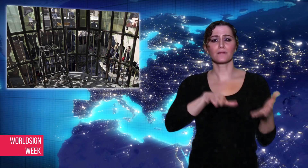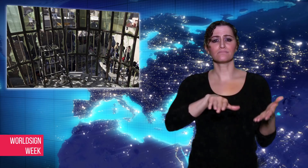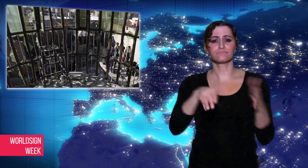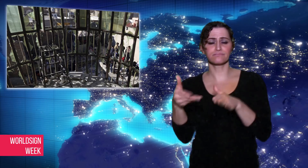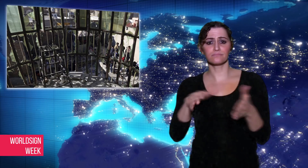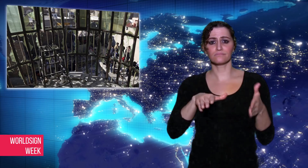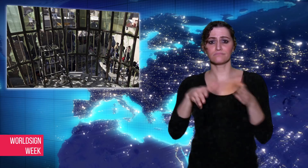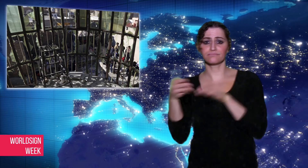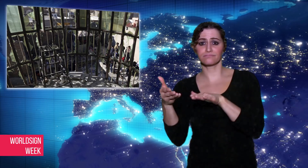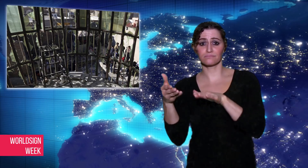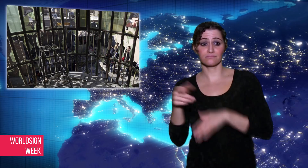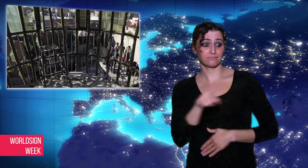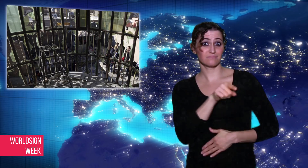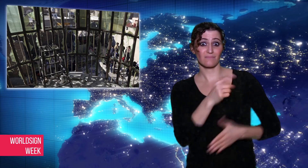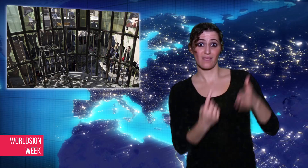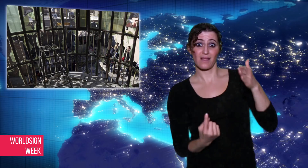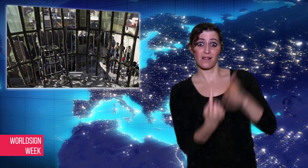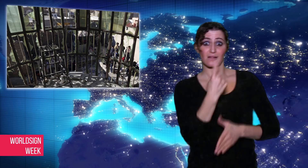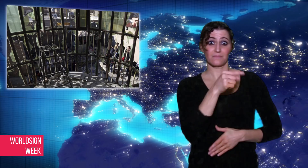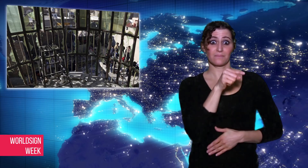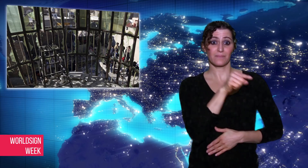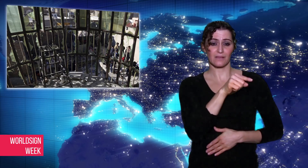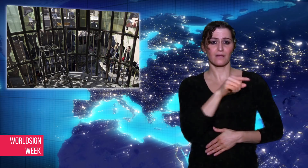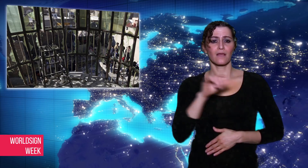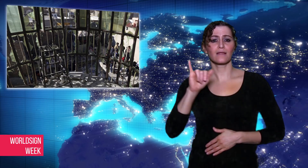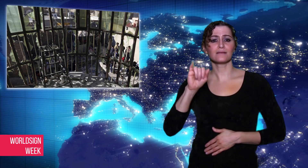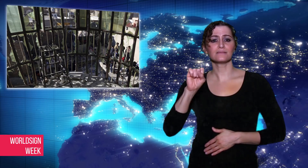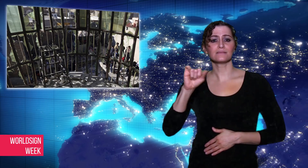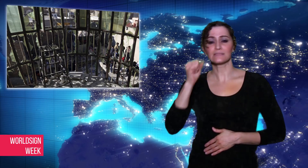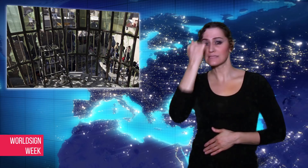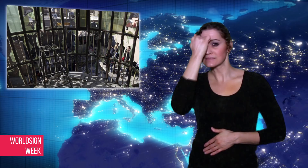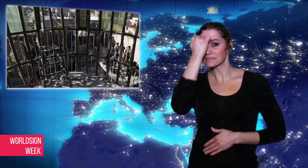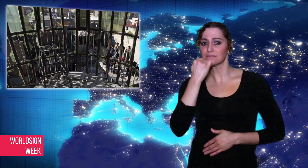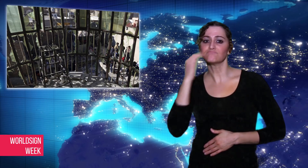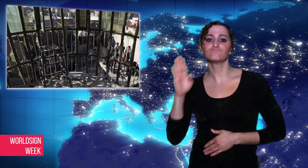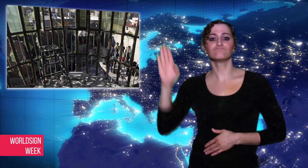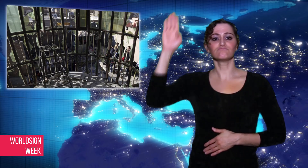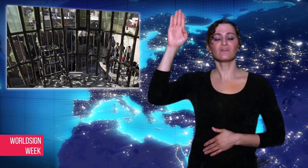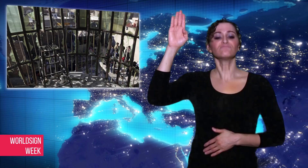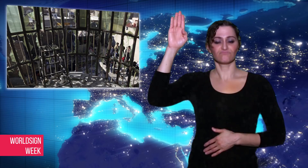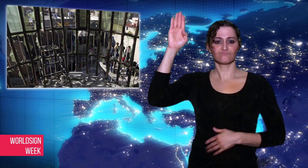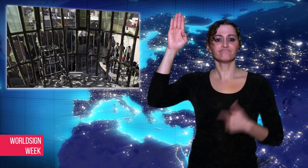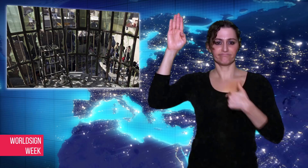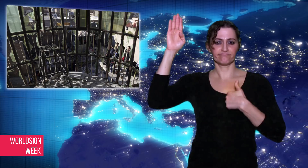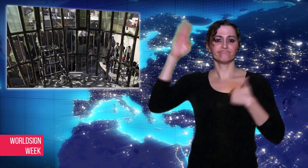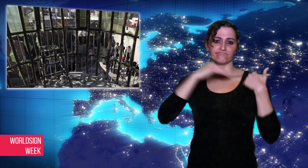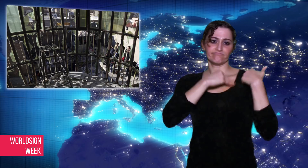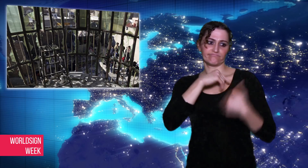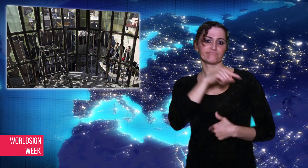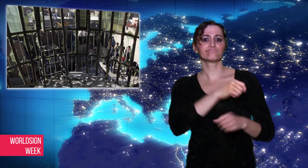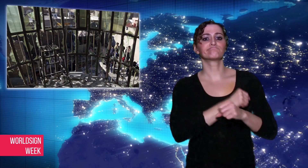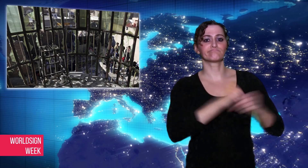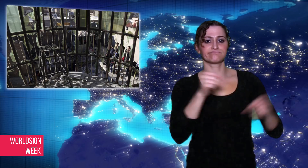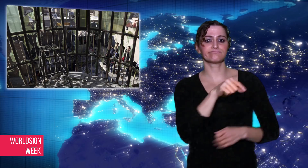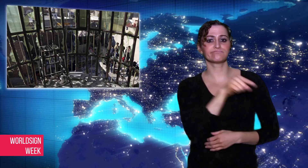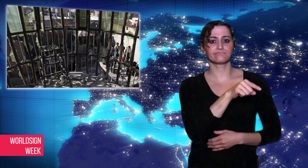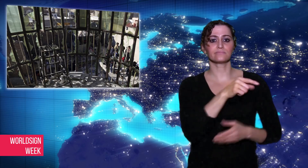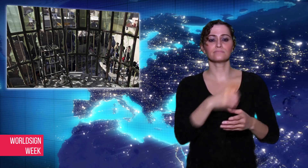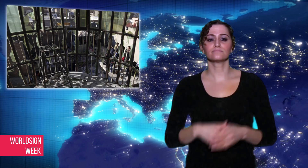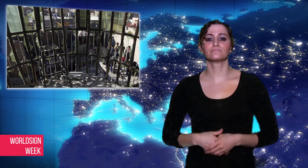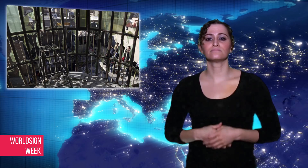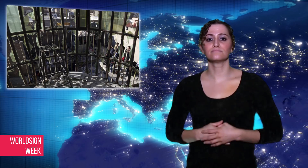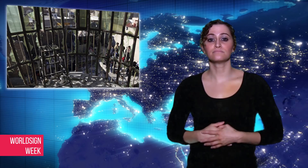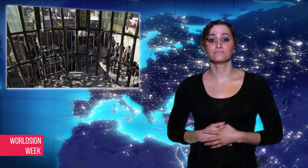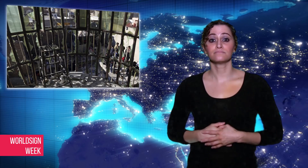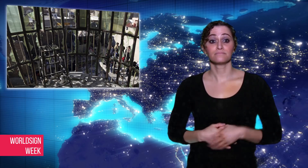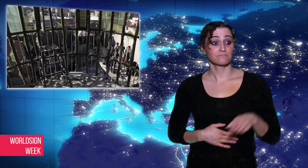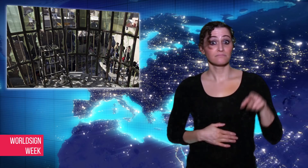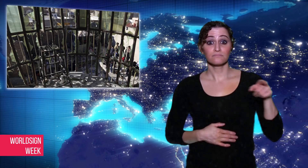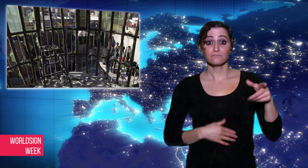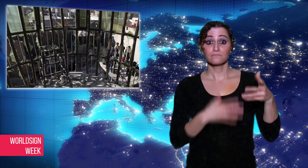responsibility for it. The other one